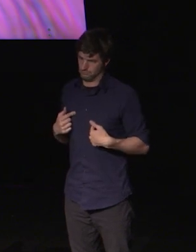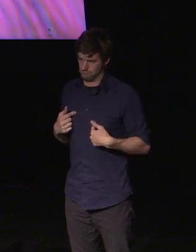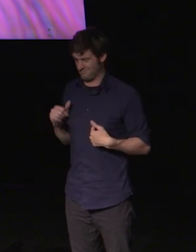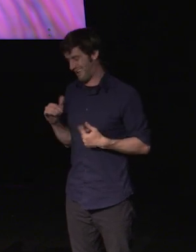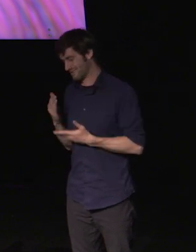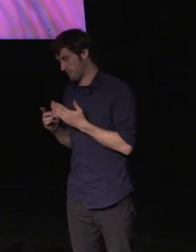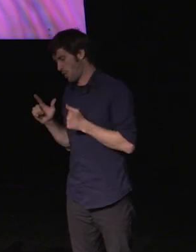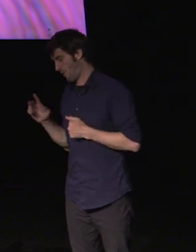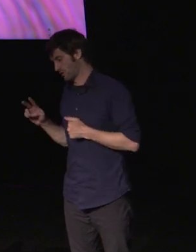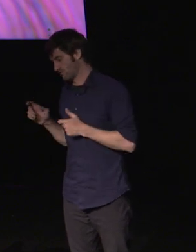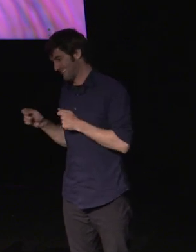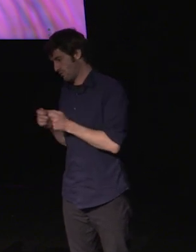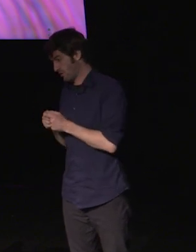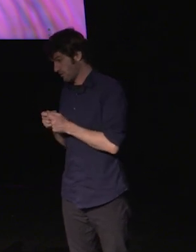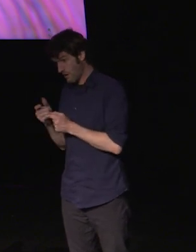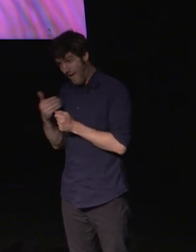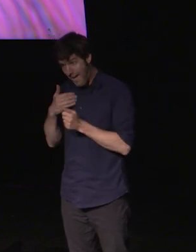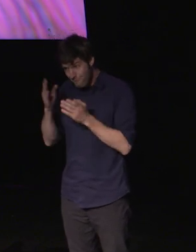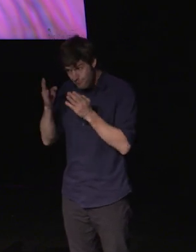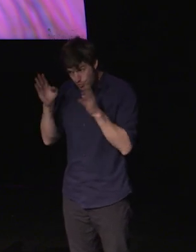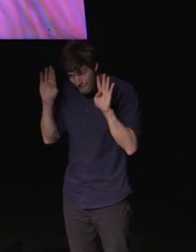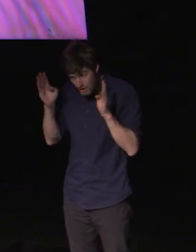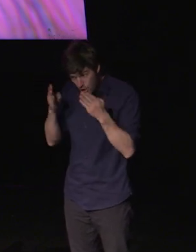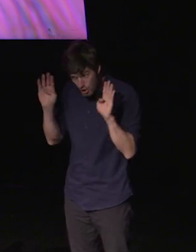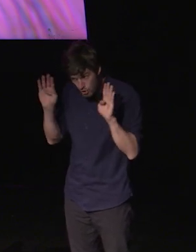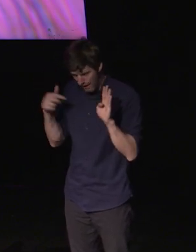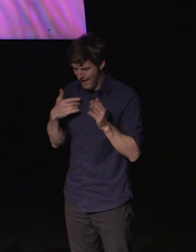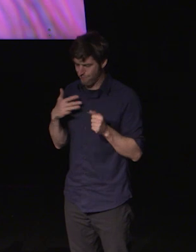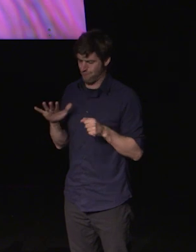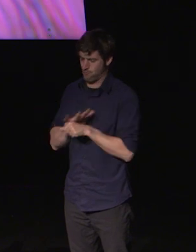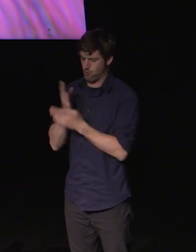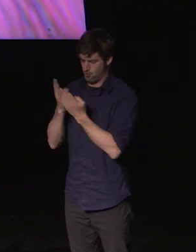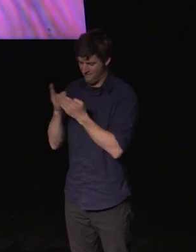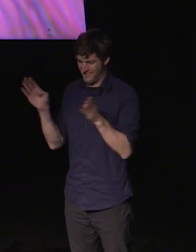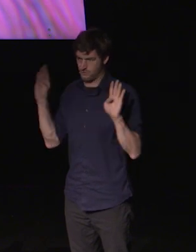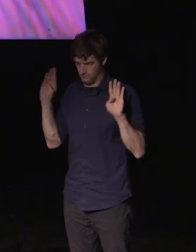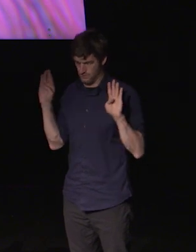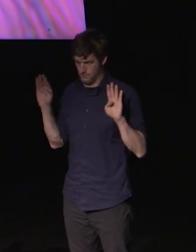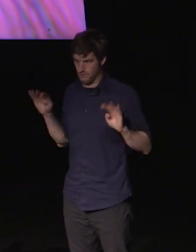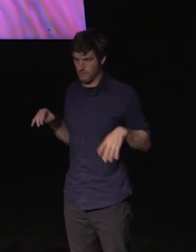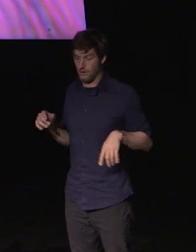You know, whether they have periphery or spots, or things. So I do have full field. I am very near sighted.